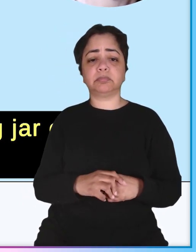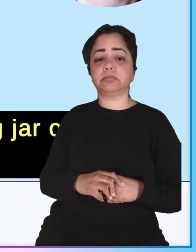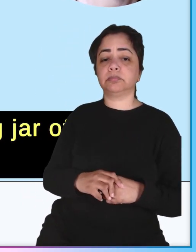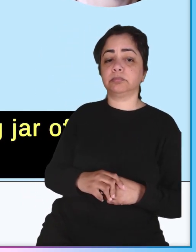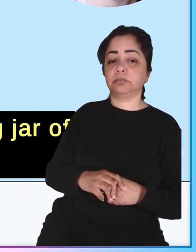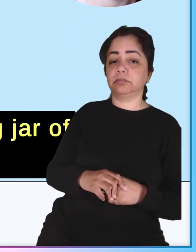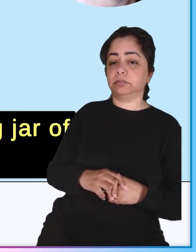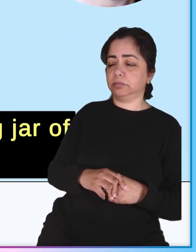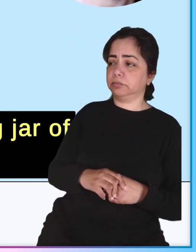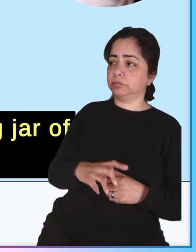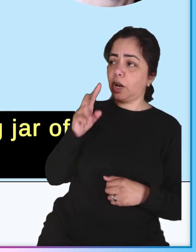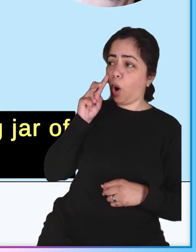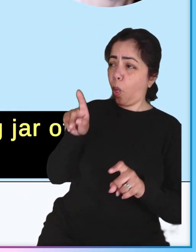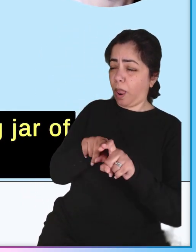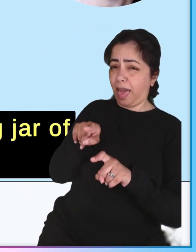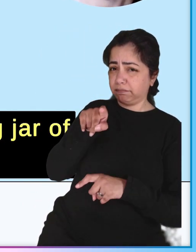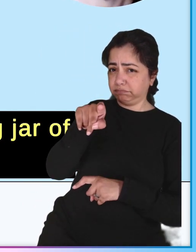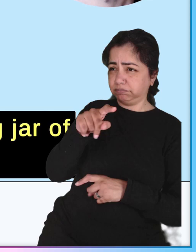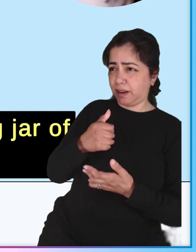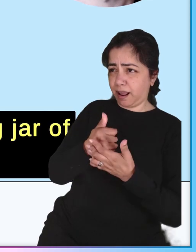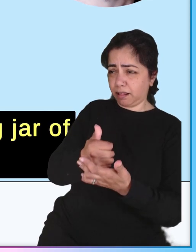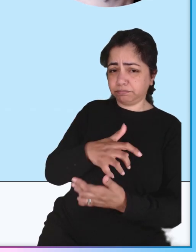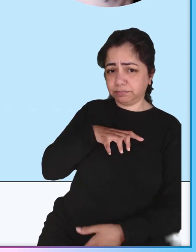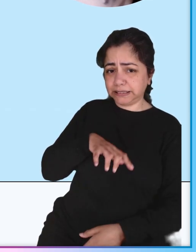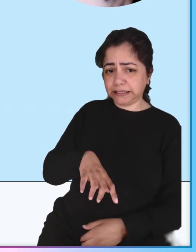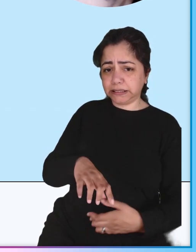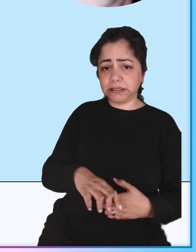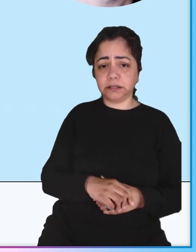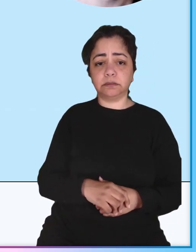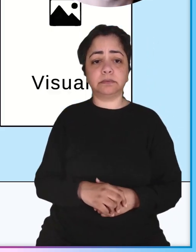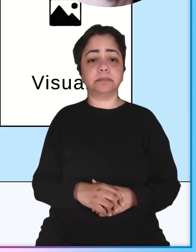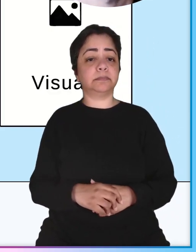at SoftLeafStudios.com